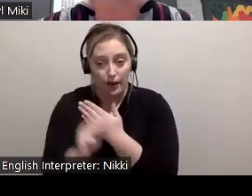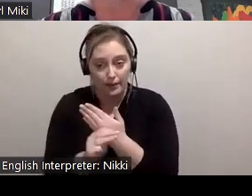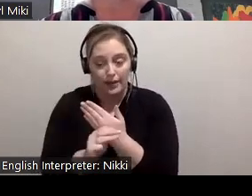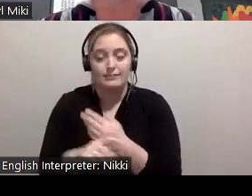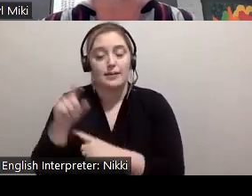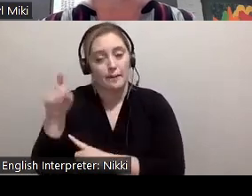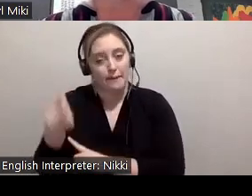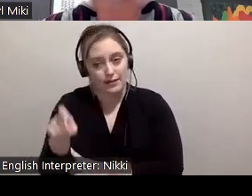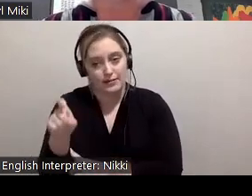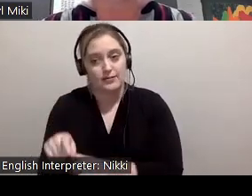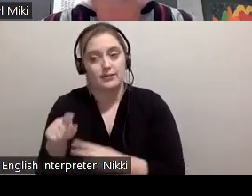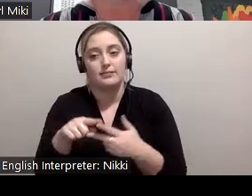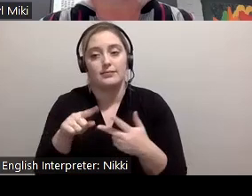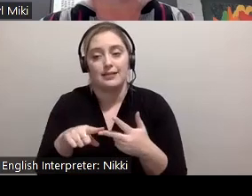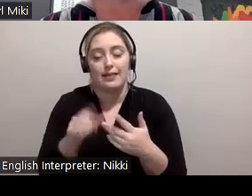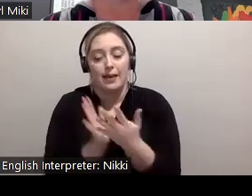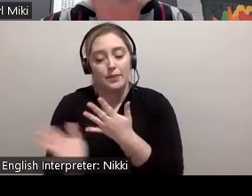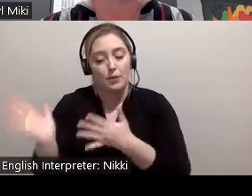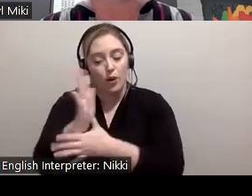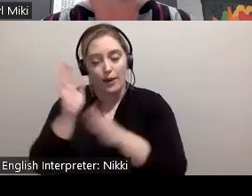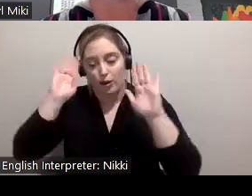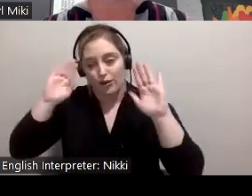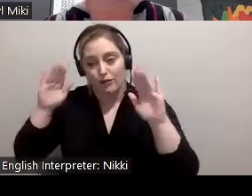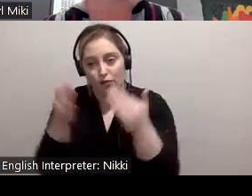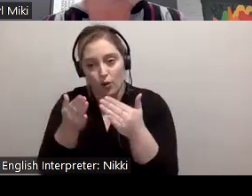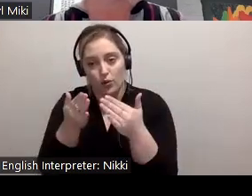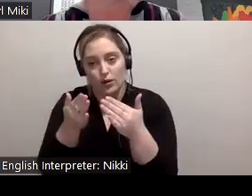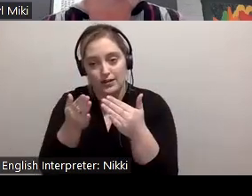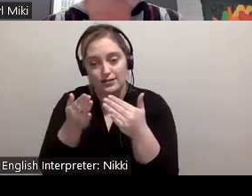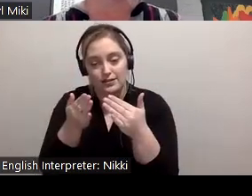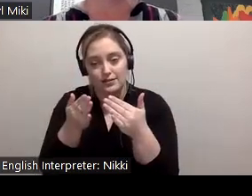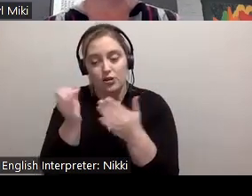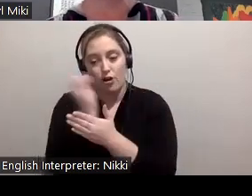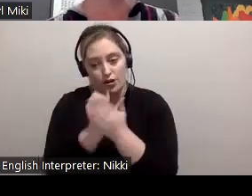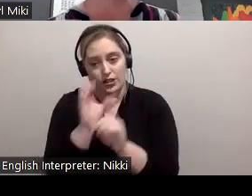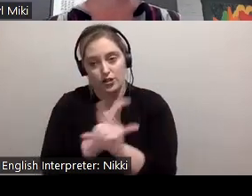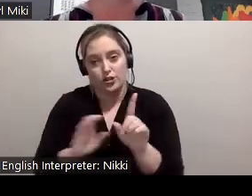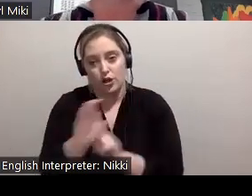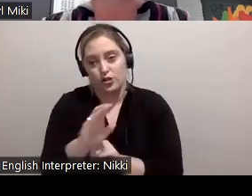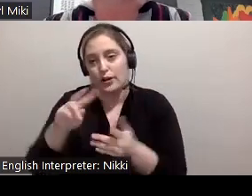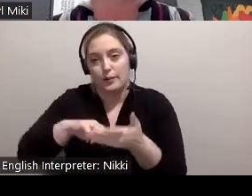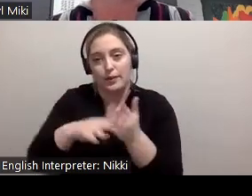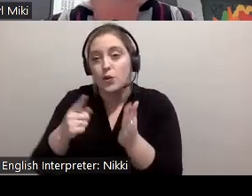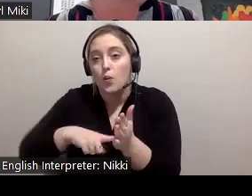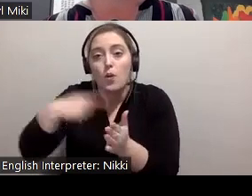have arts and culture as a primary focus of their mandate. So it's not just a one off thing that happens every blue